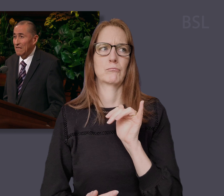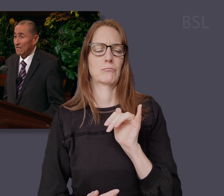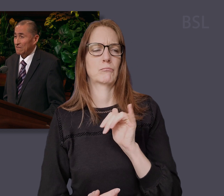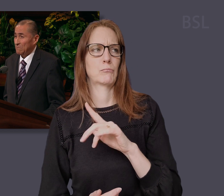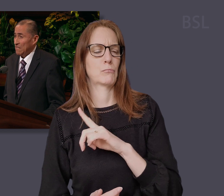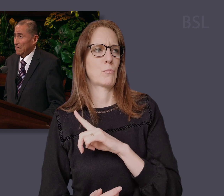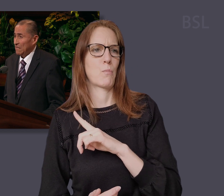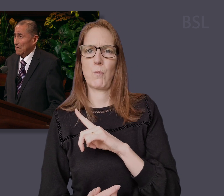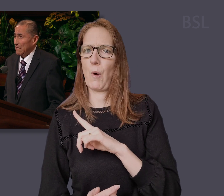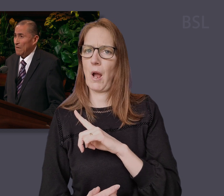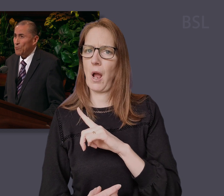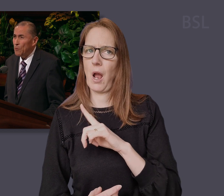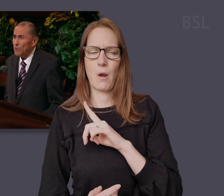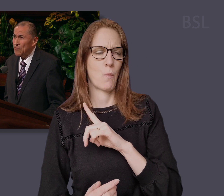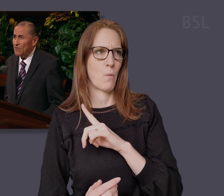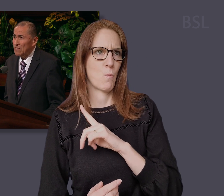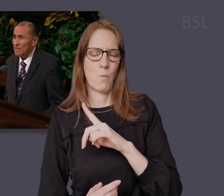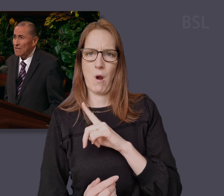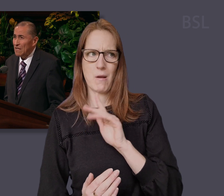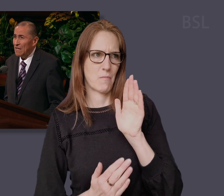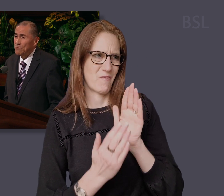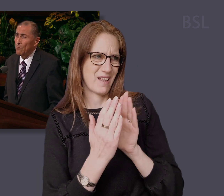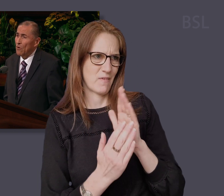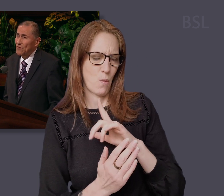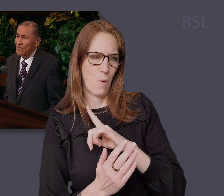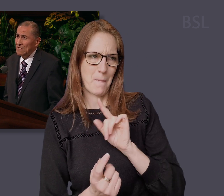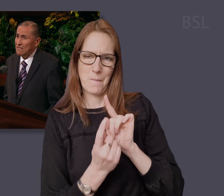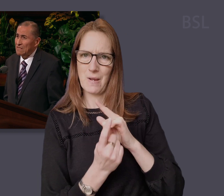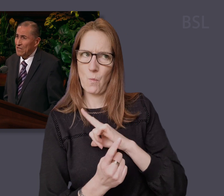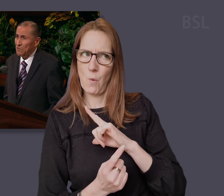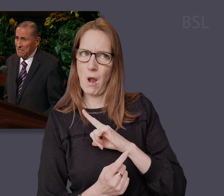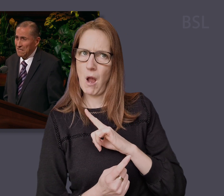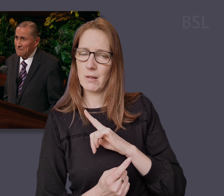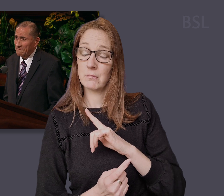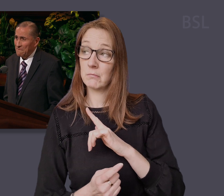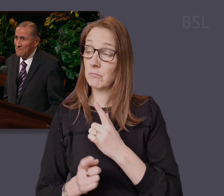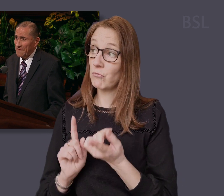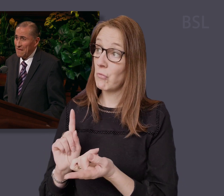He asked me my purpose in proposing such a meeting.